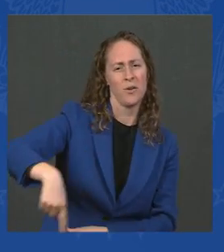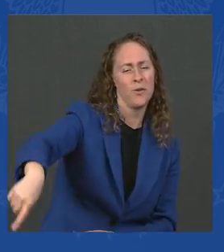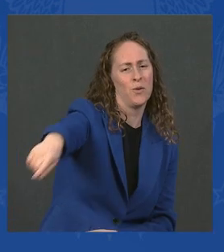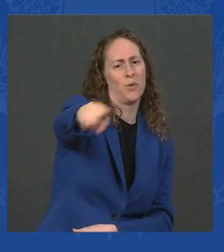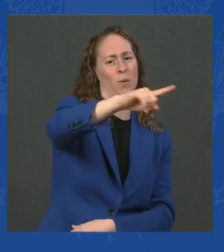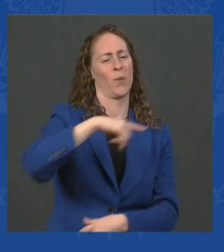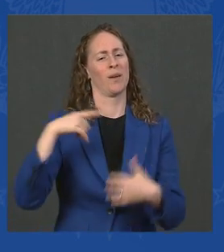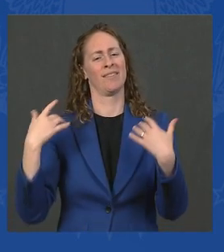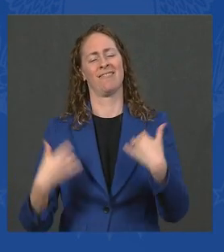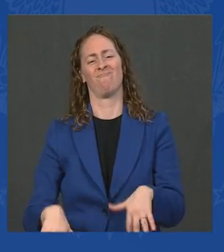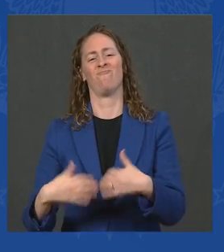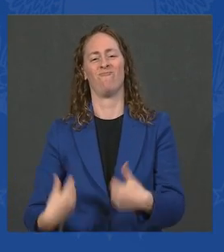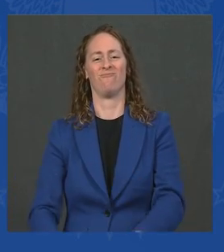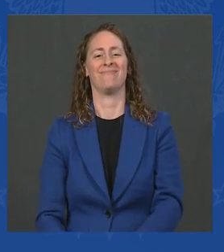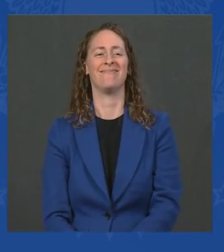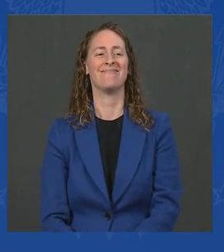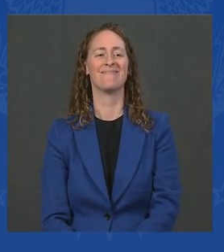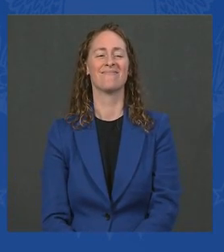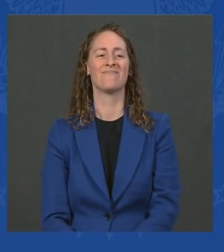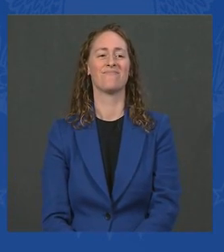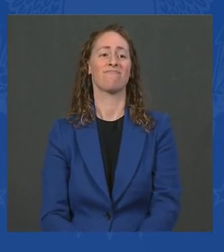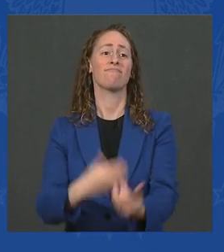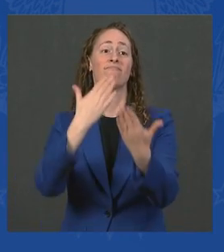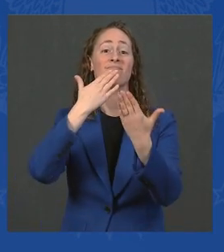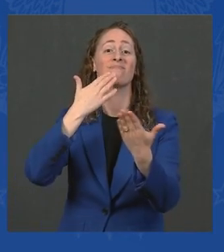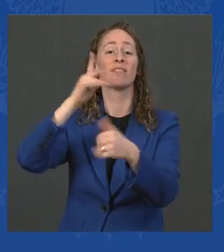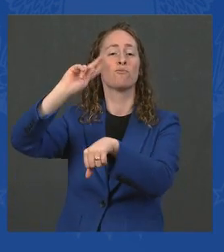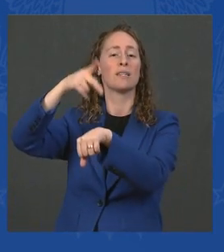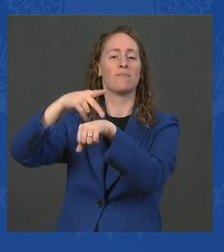I also want to thank Principal Richardson. I was kidding him. I was saying, "I --